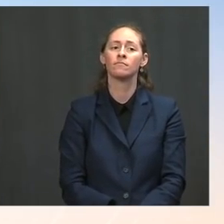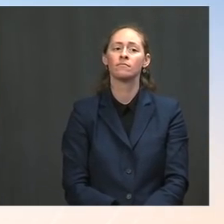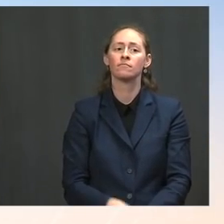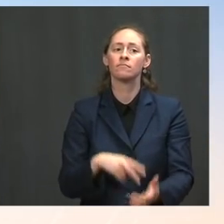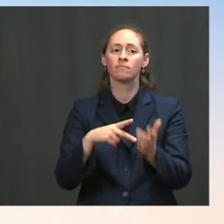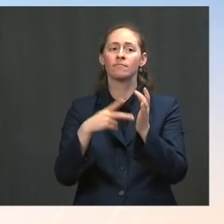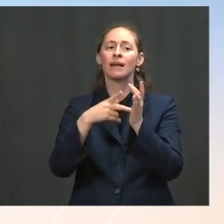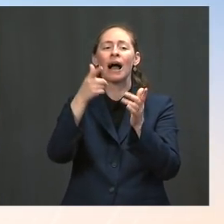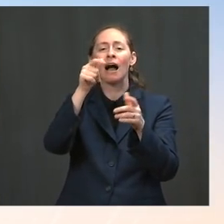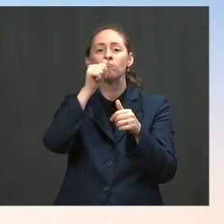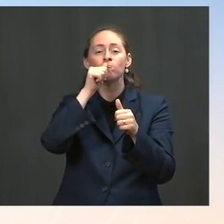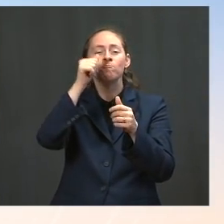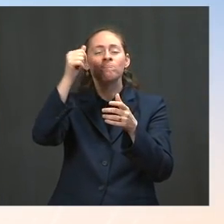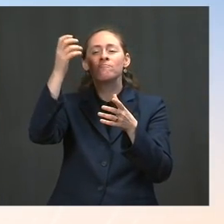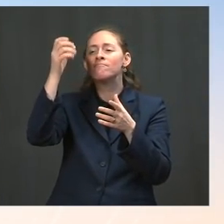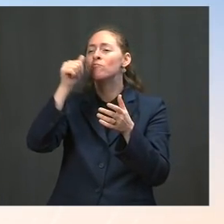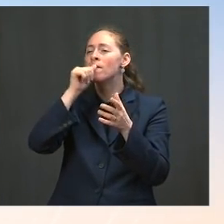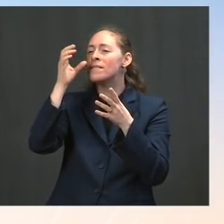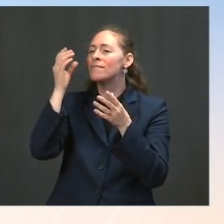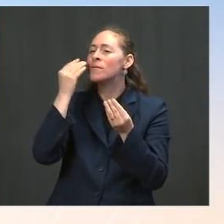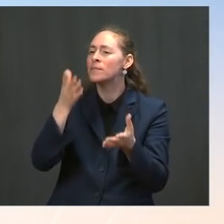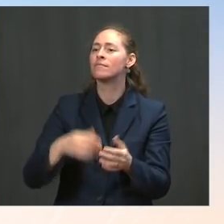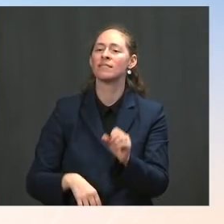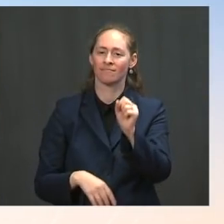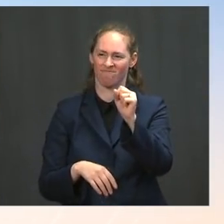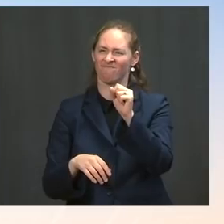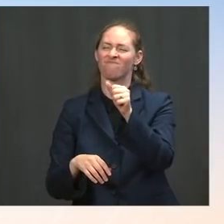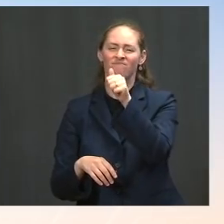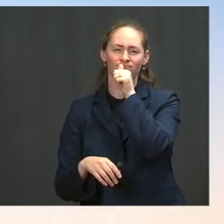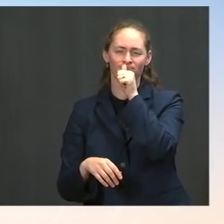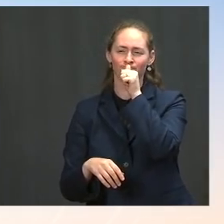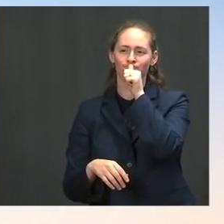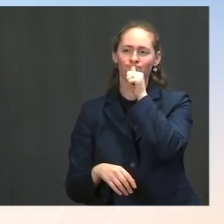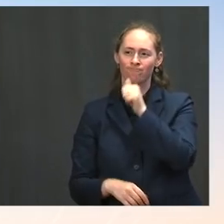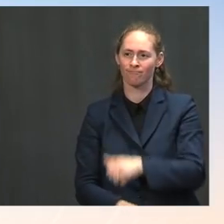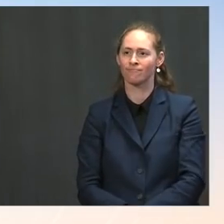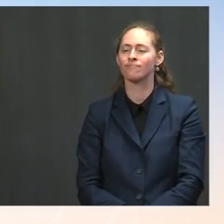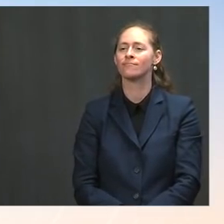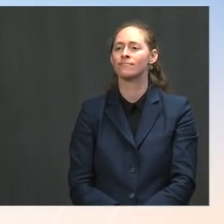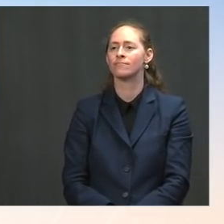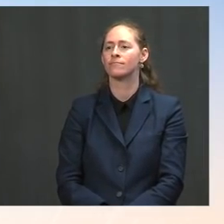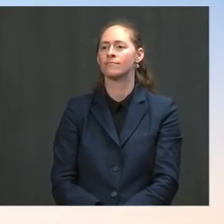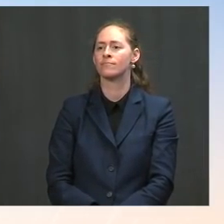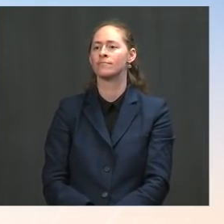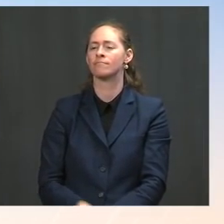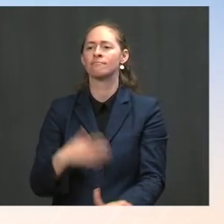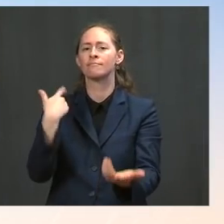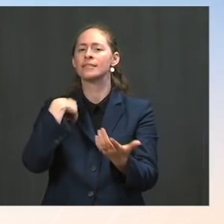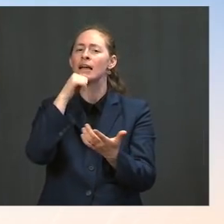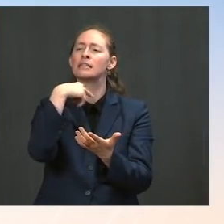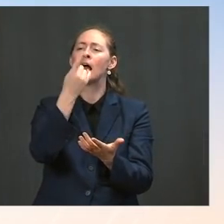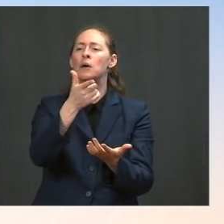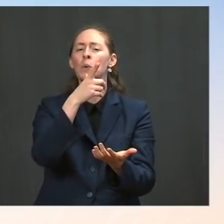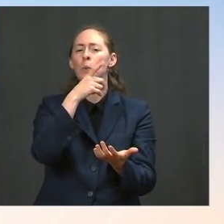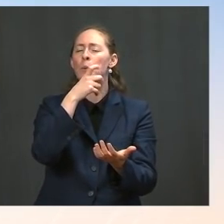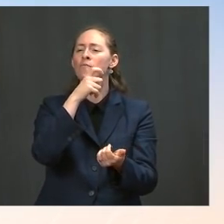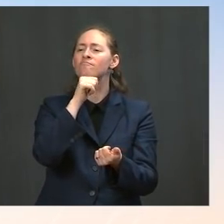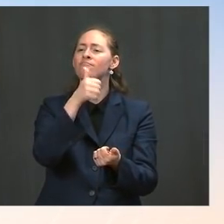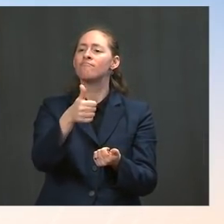What I'm conveying to all of you is that a commissioned officer, we would proactively provide the details of those individuals to all of you. The Press: I'm glad I asked. Thank you.